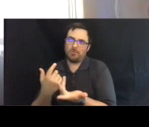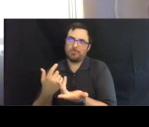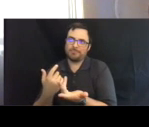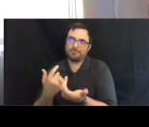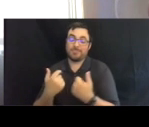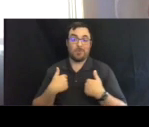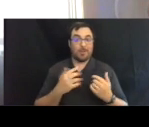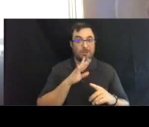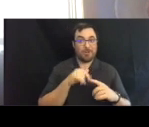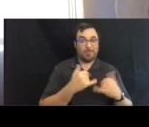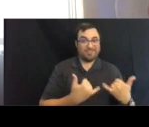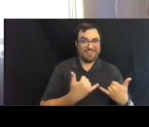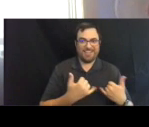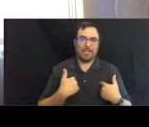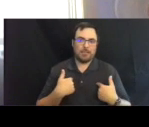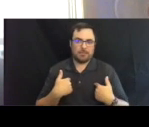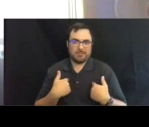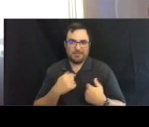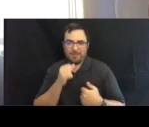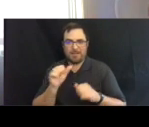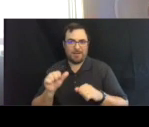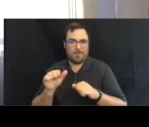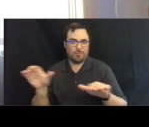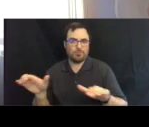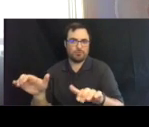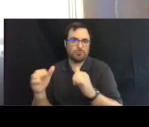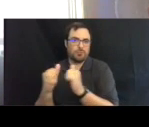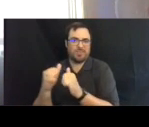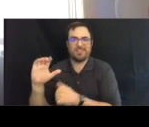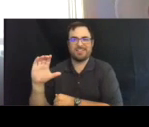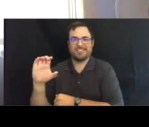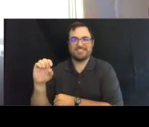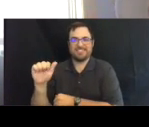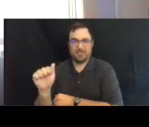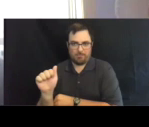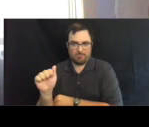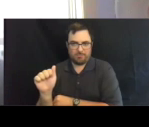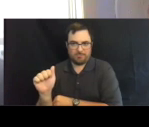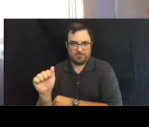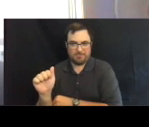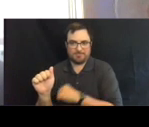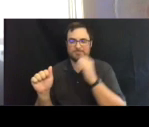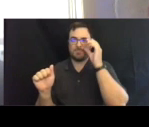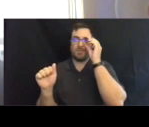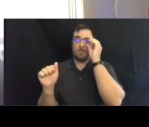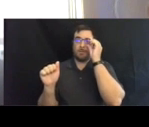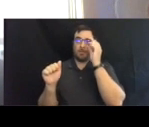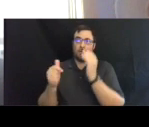talking about today through CESA. Although I will say when I've had new deaf and hard of hearing teachers or